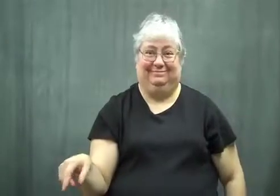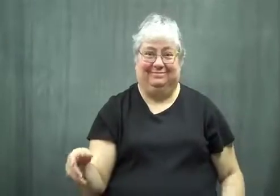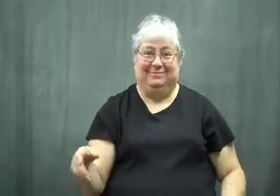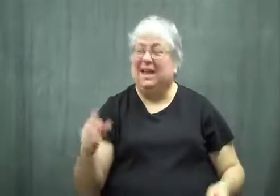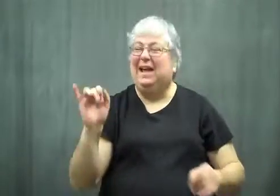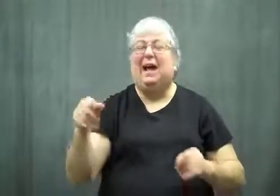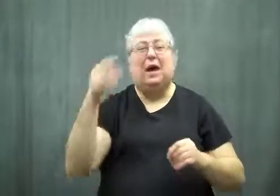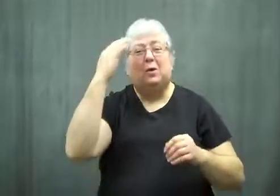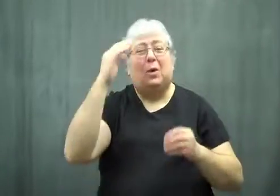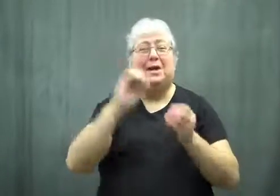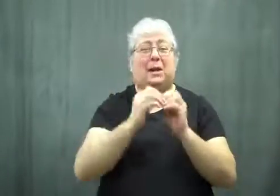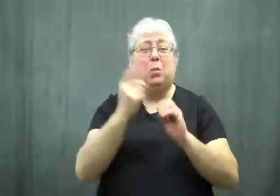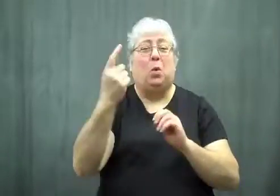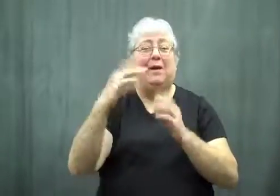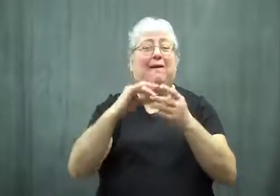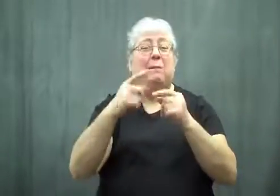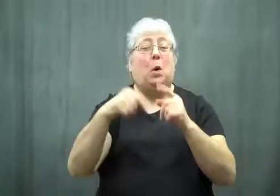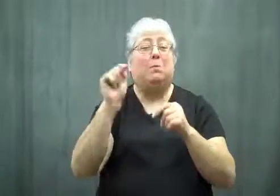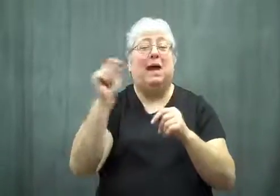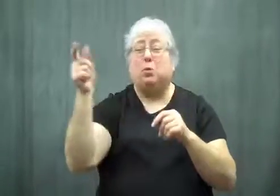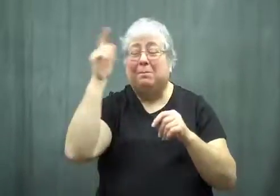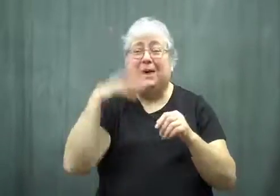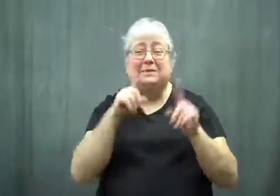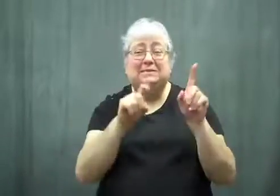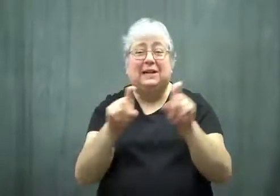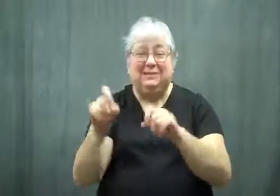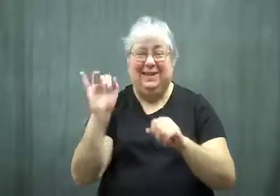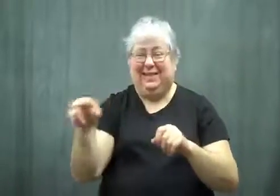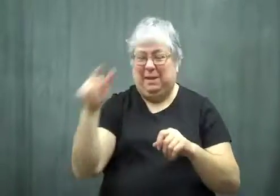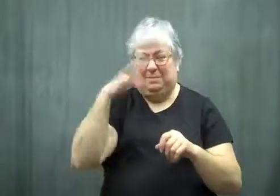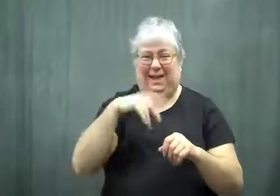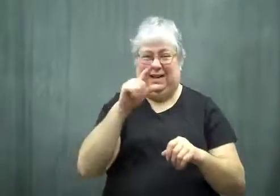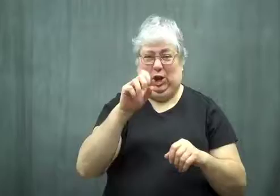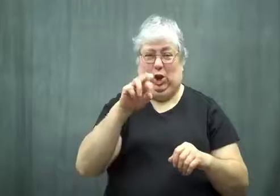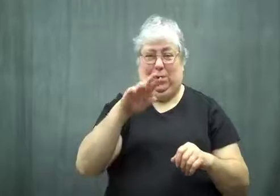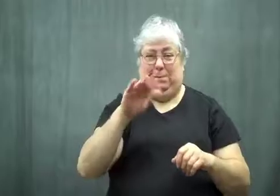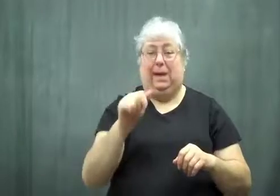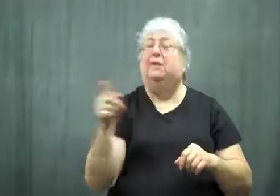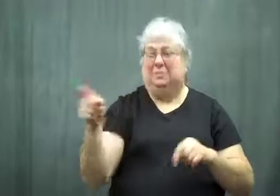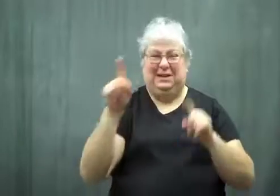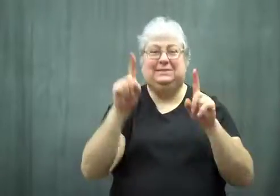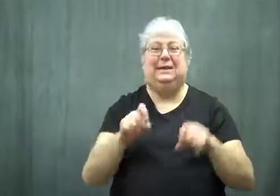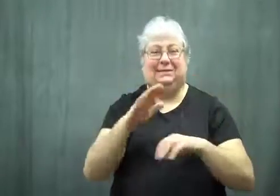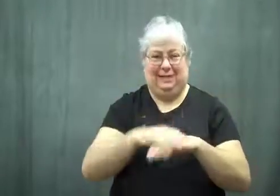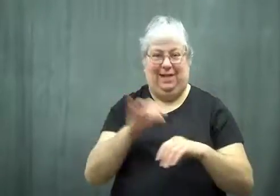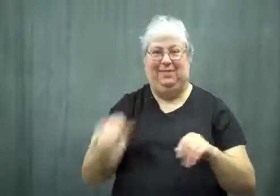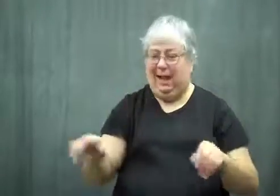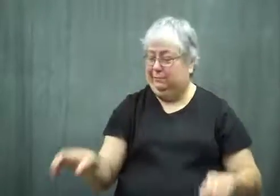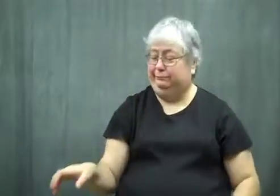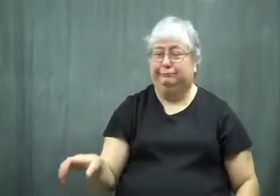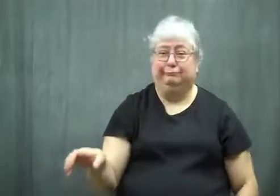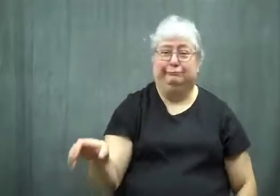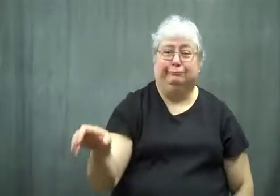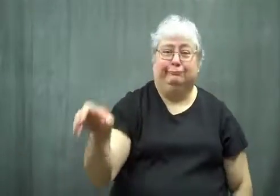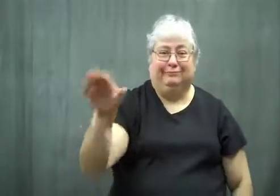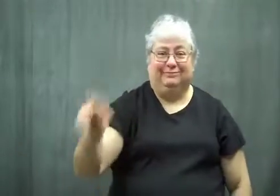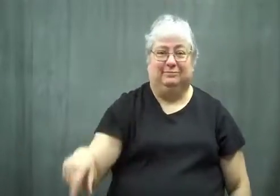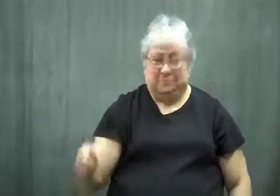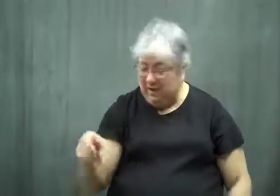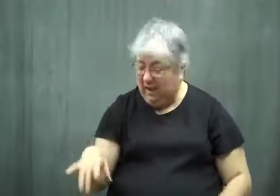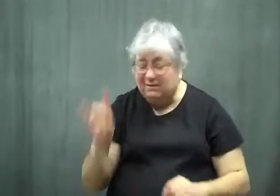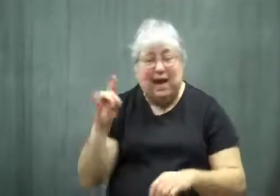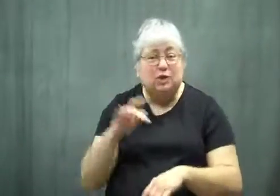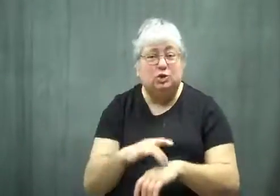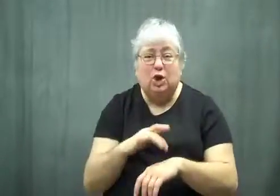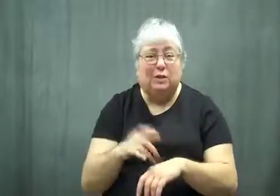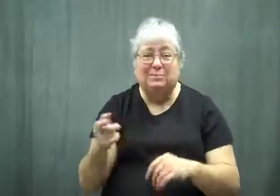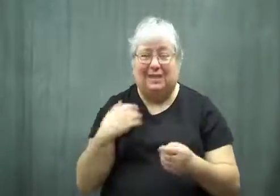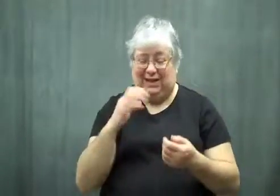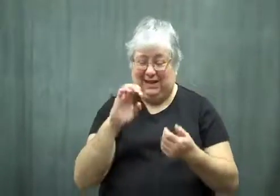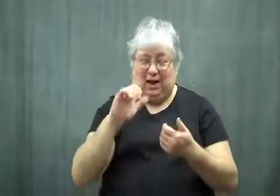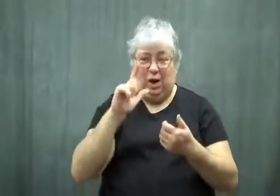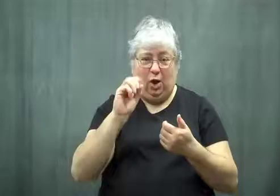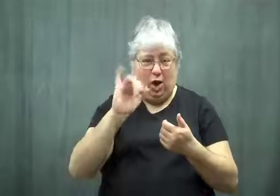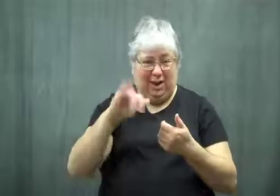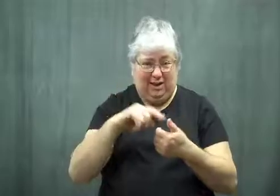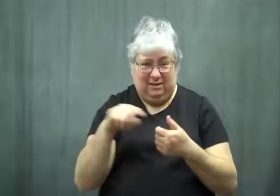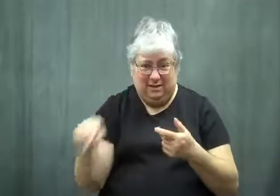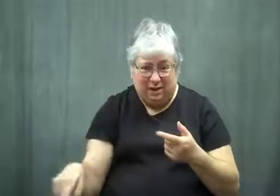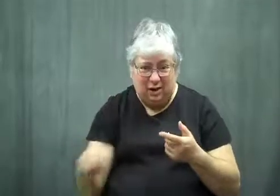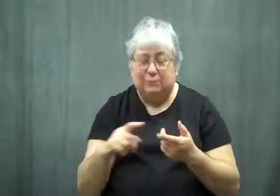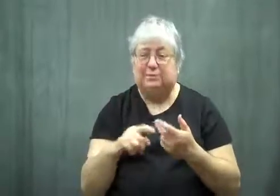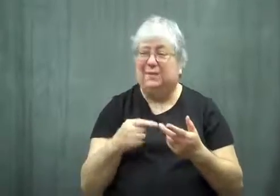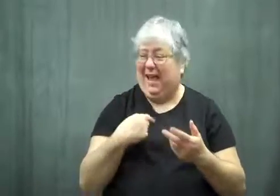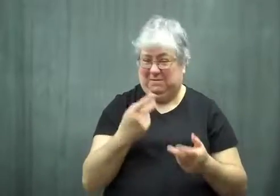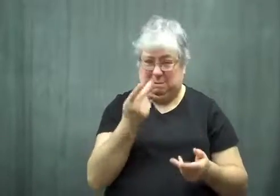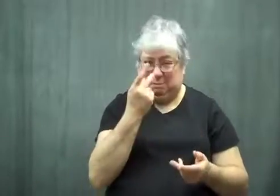Gerba, who tested the restrooms, also tested these hand rails.